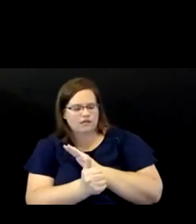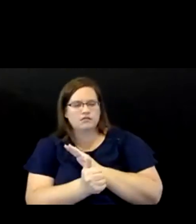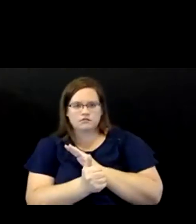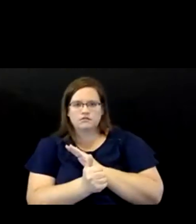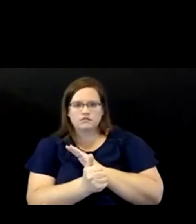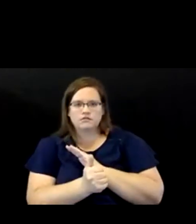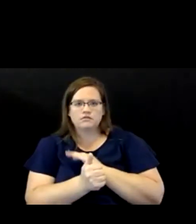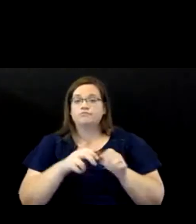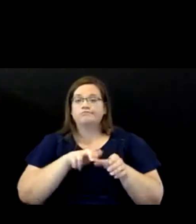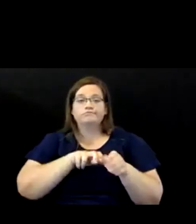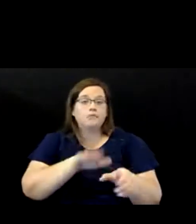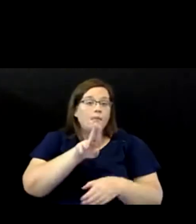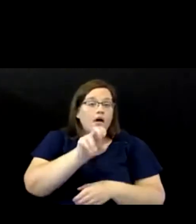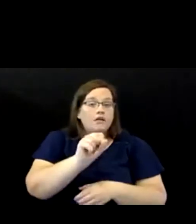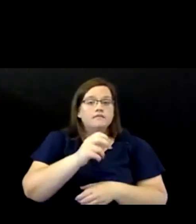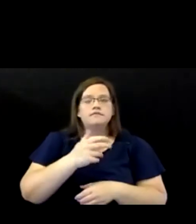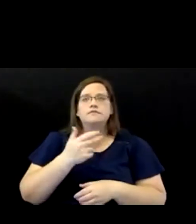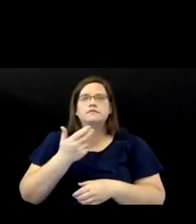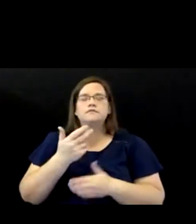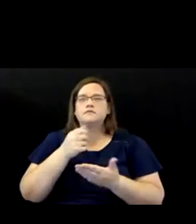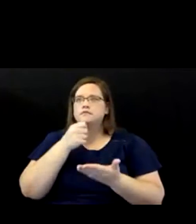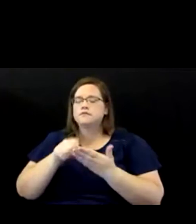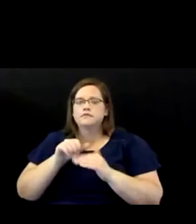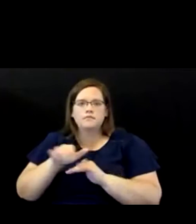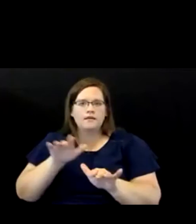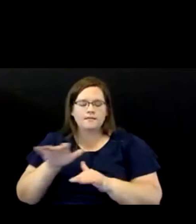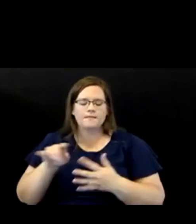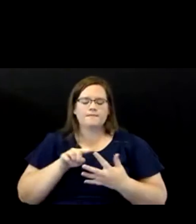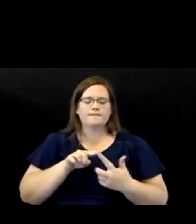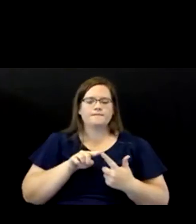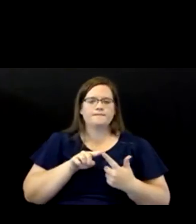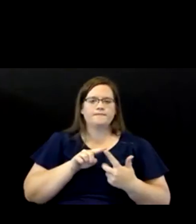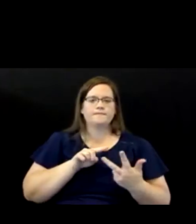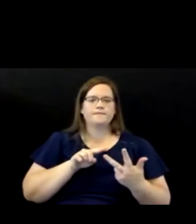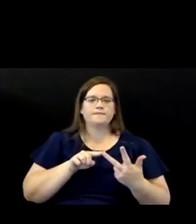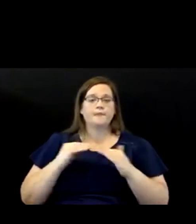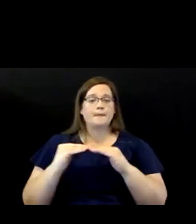the bus to how do I do something else. Peer counseling, typically groups of